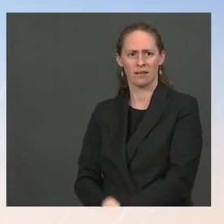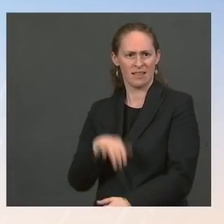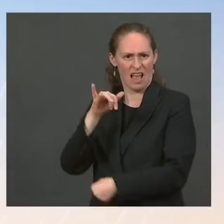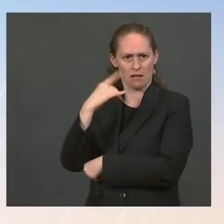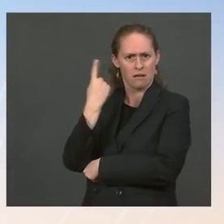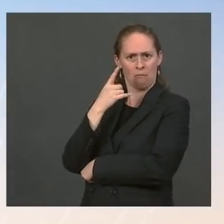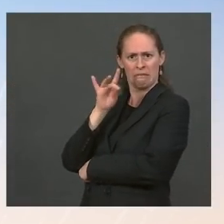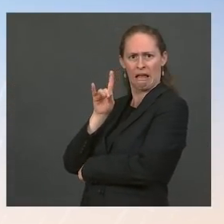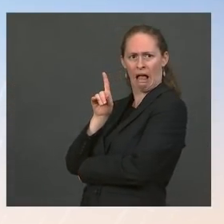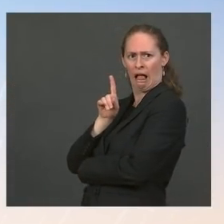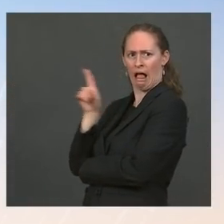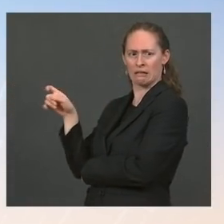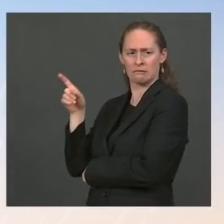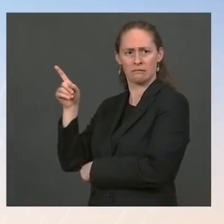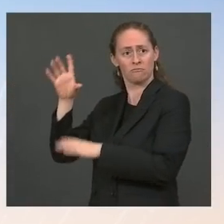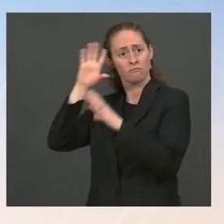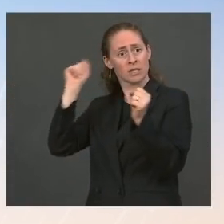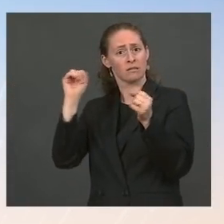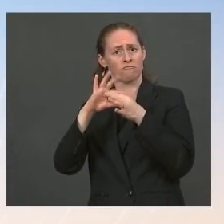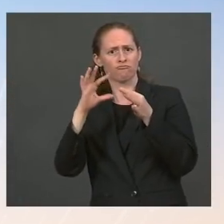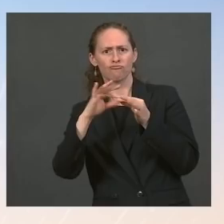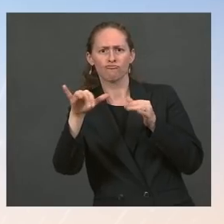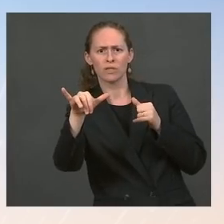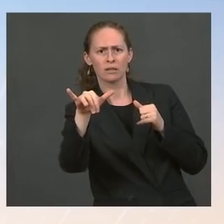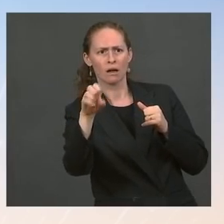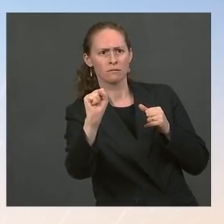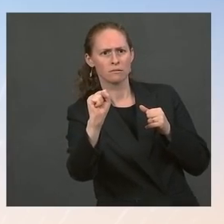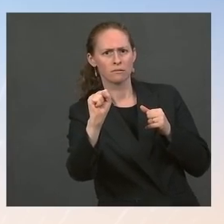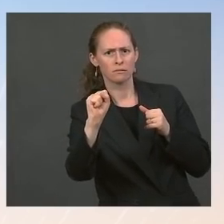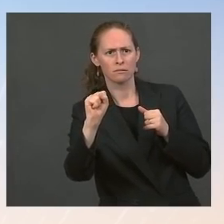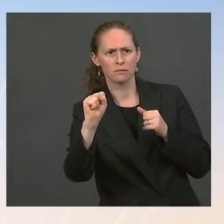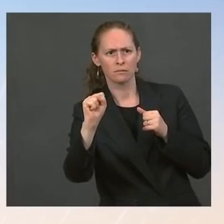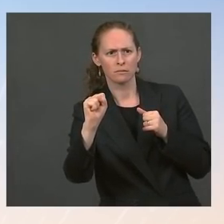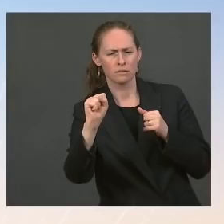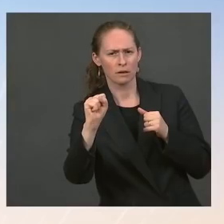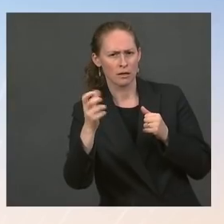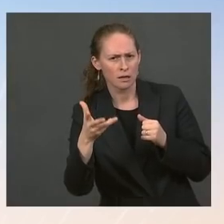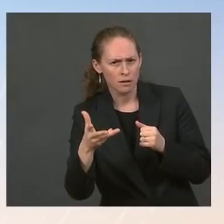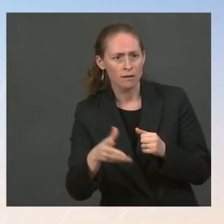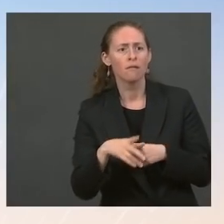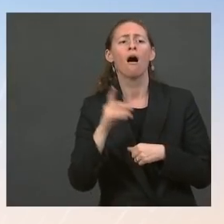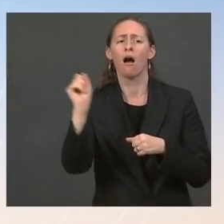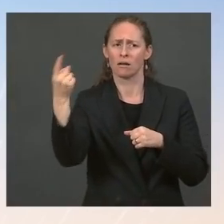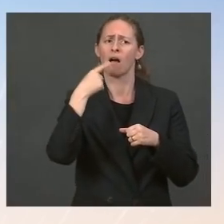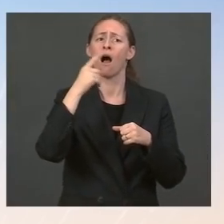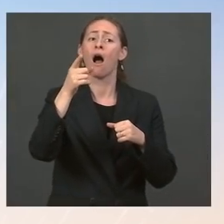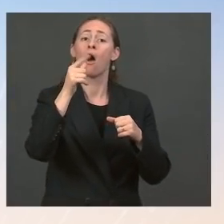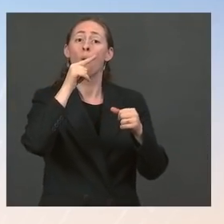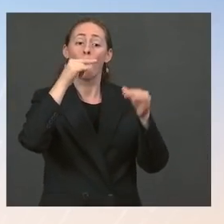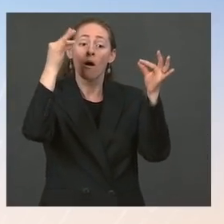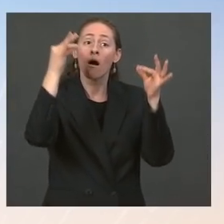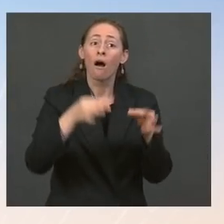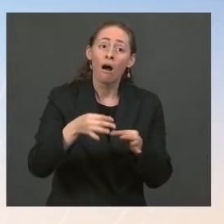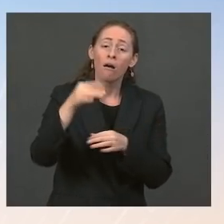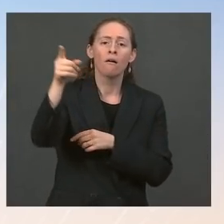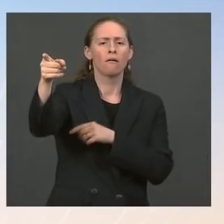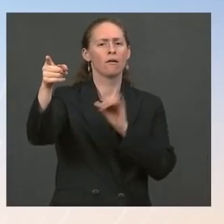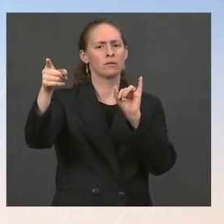Did he -- does he stand by that answer? Ms. Psaki: He believes it's an independent decision that should be made by the Department of Justice, and they'll make that decision.